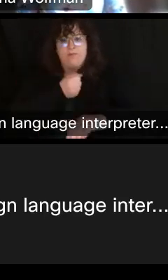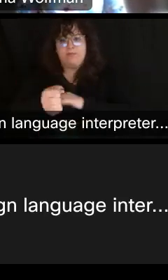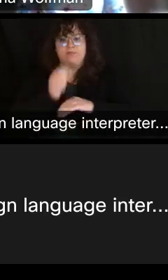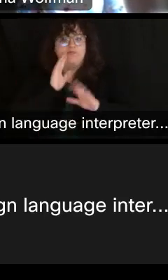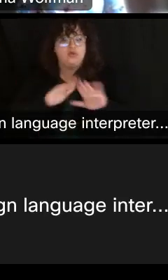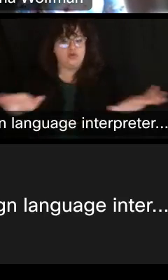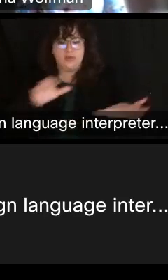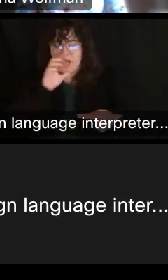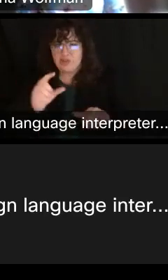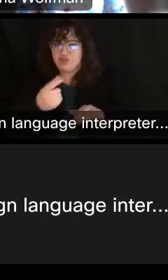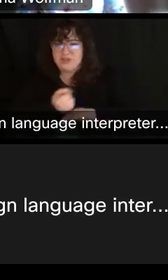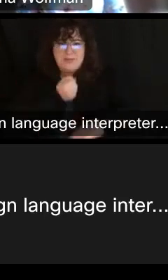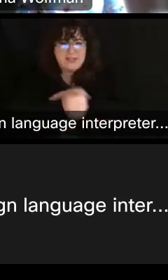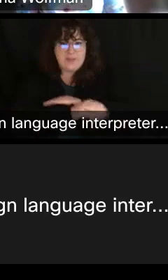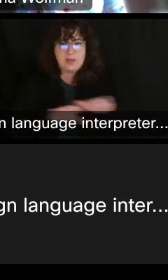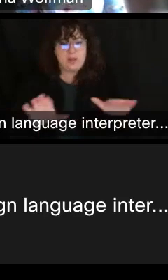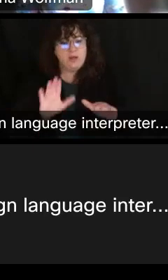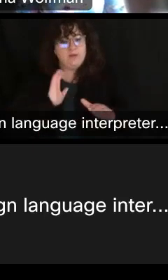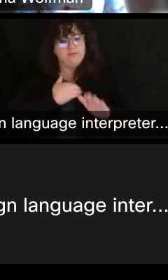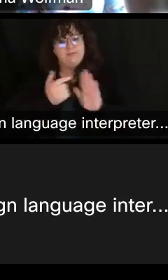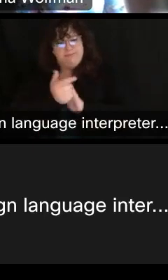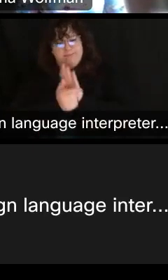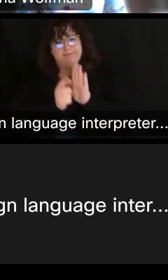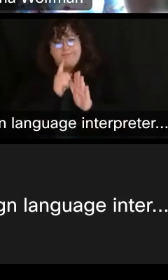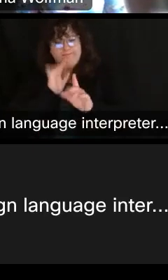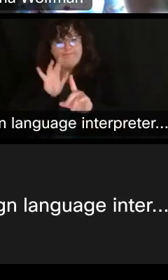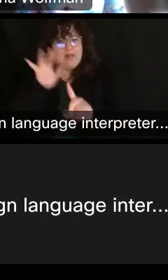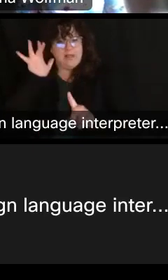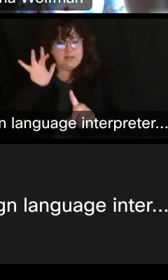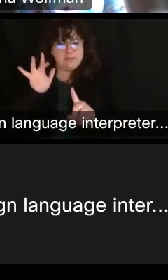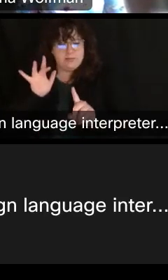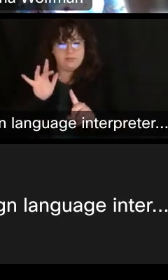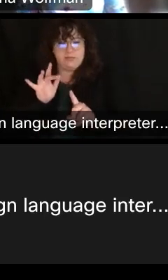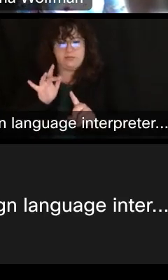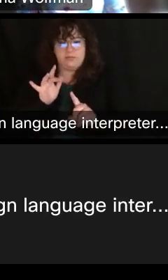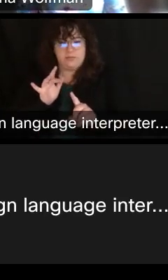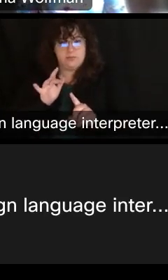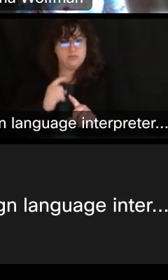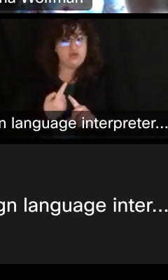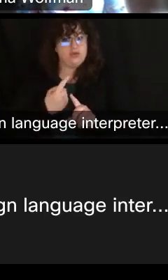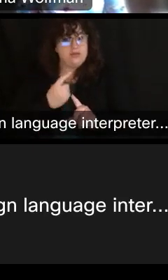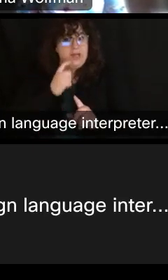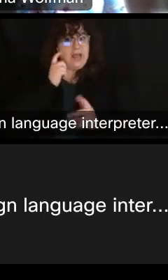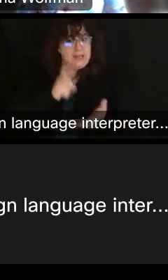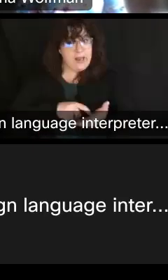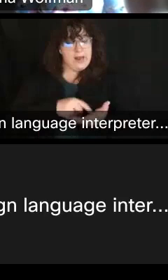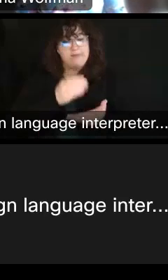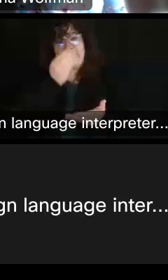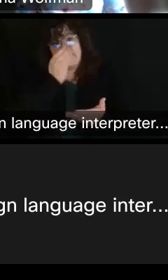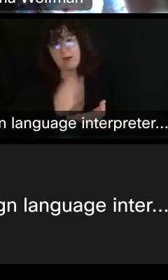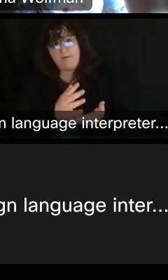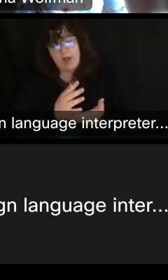our statute really highlights now not only are we identifying and notifying but we're also engaging,